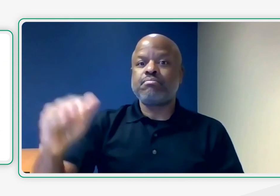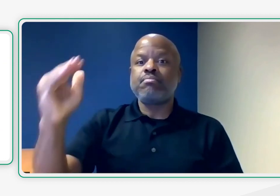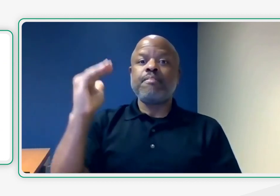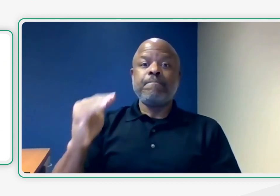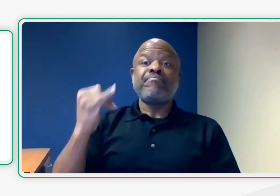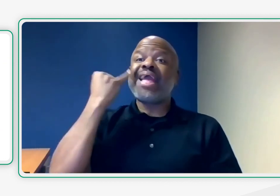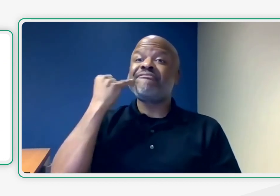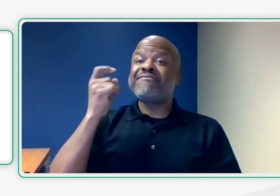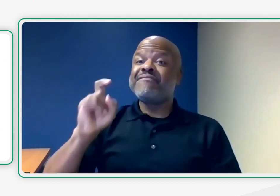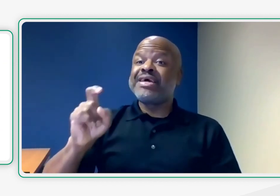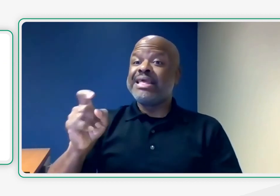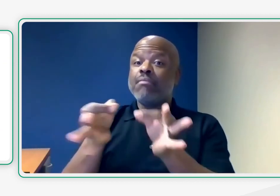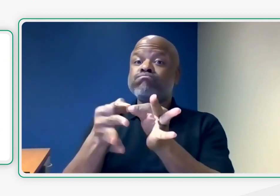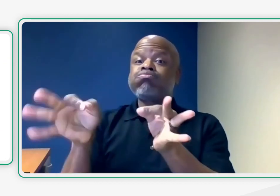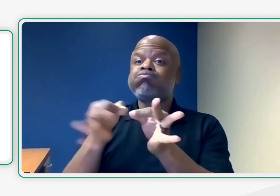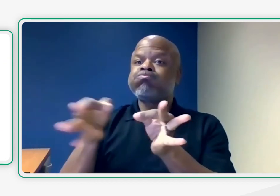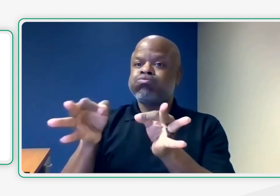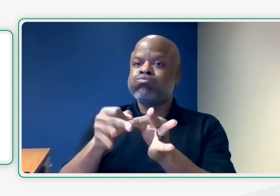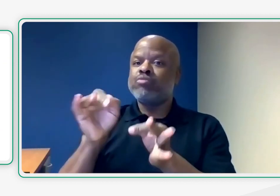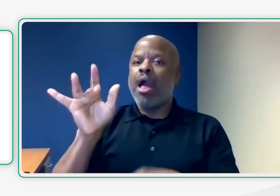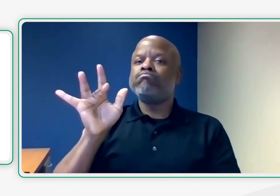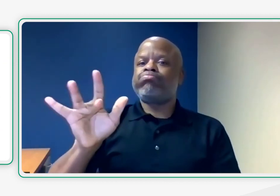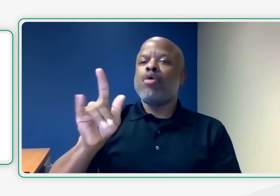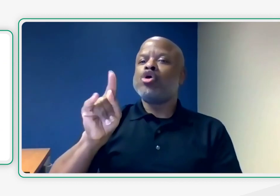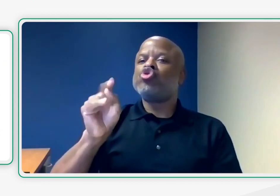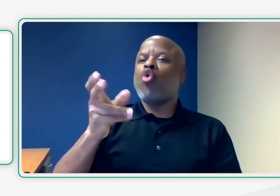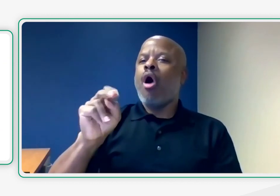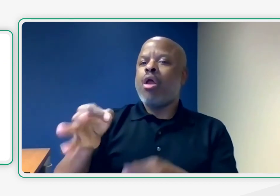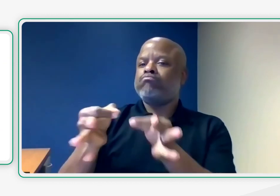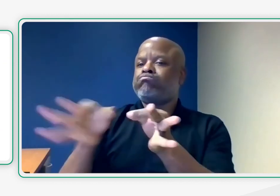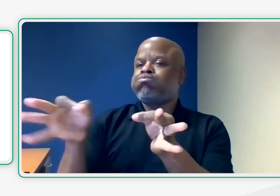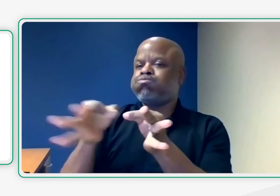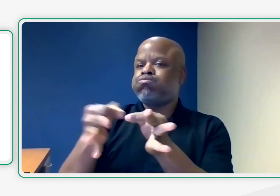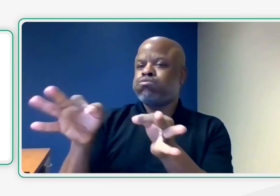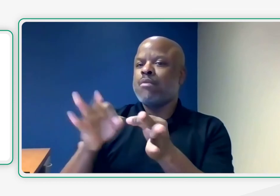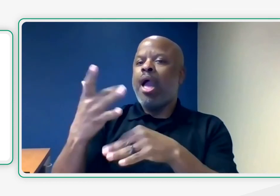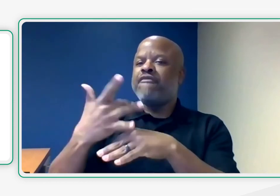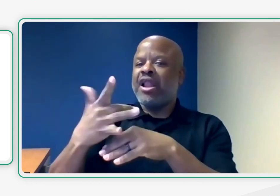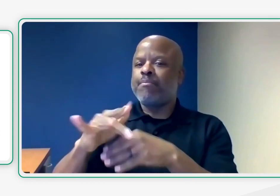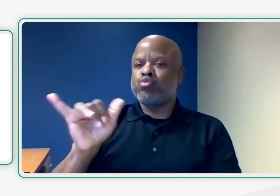position. And we're providing that. Additionally, if you need closed captions,